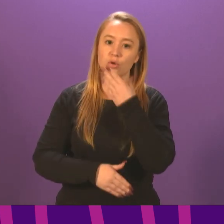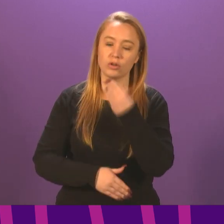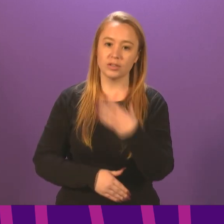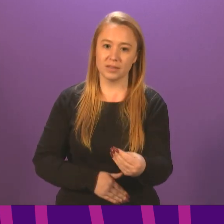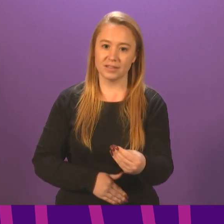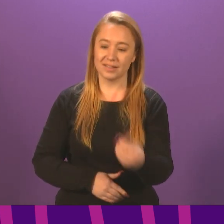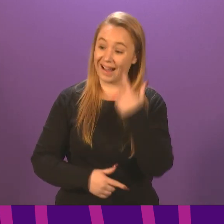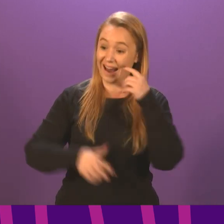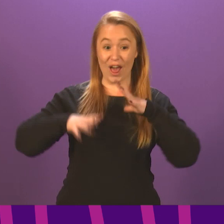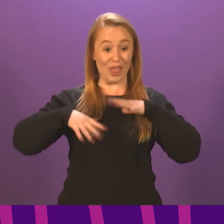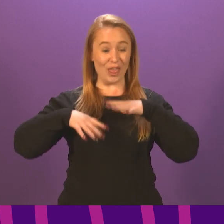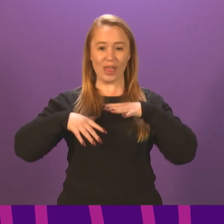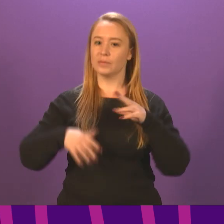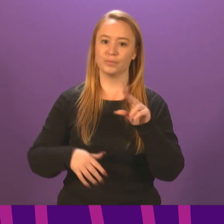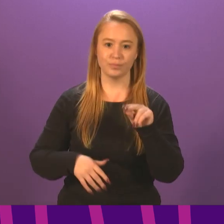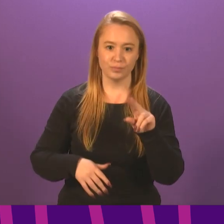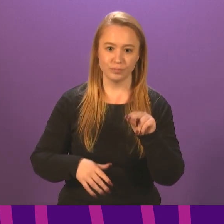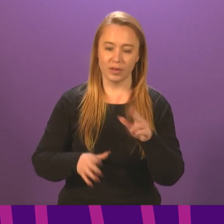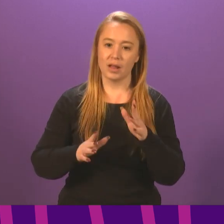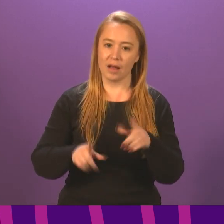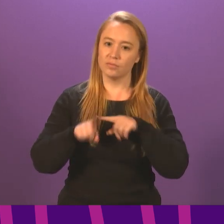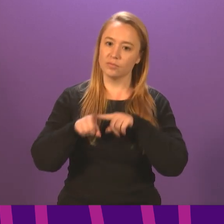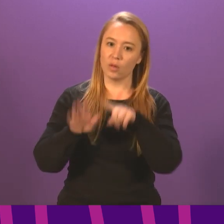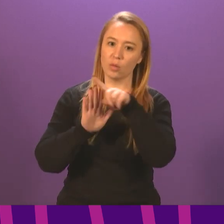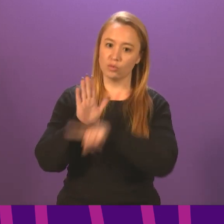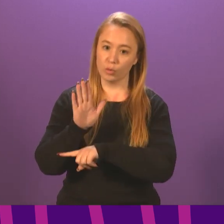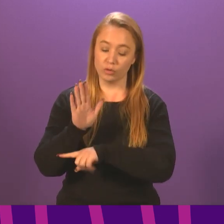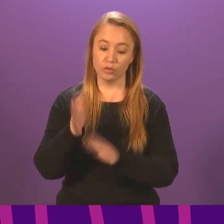for complacency. Although the guidance allows for greater contact between households, we